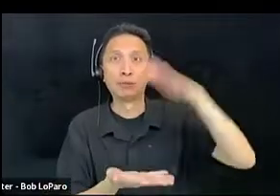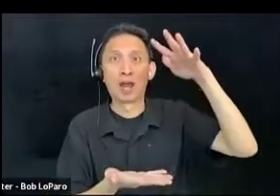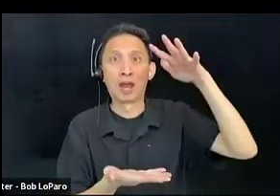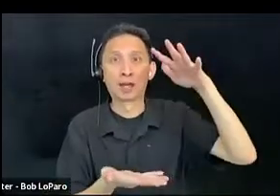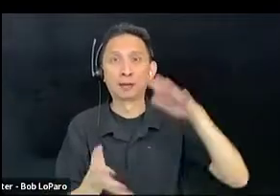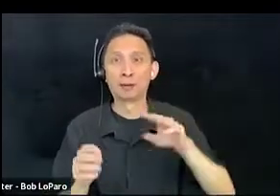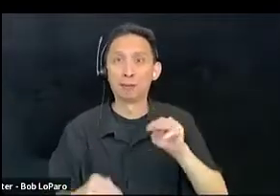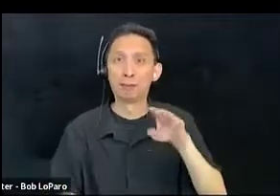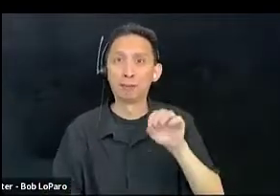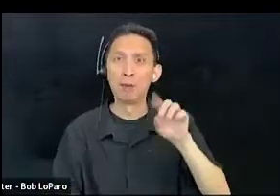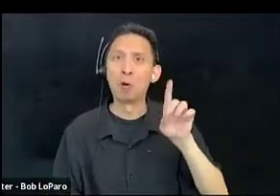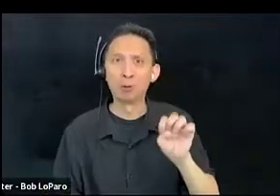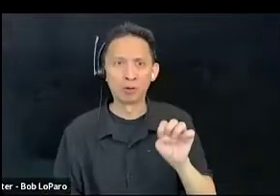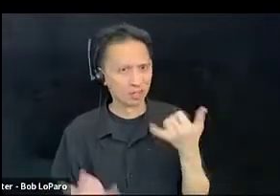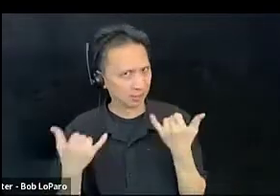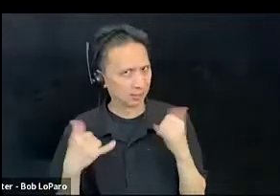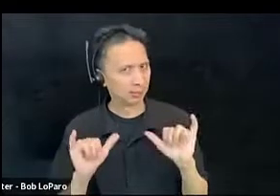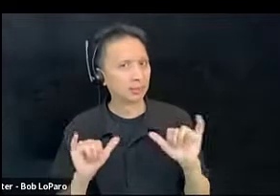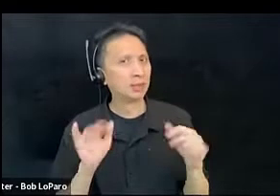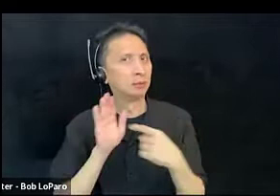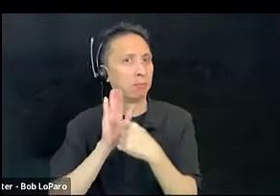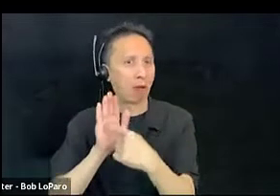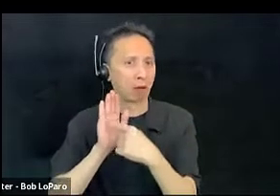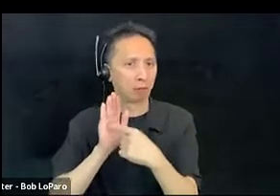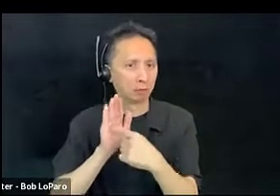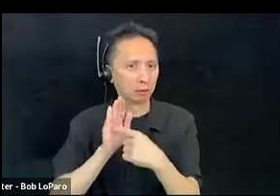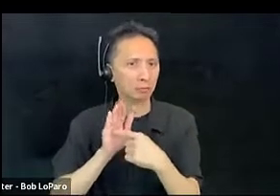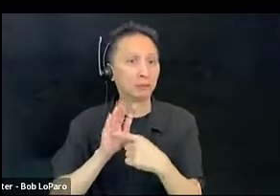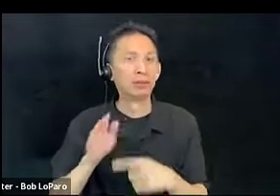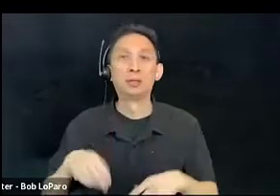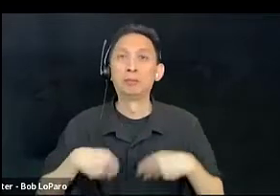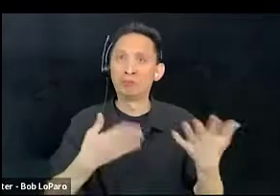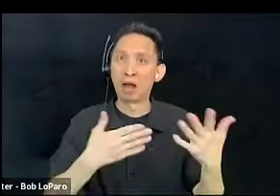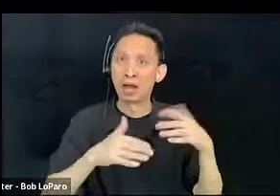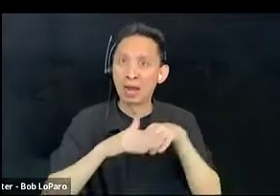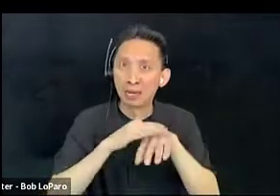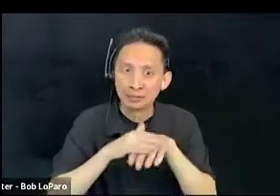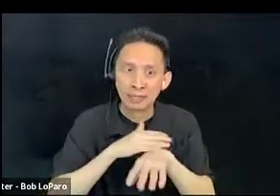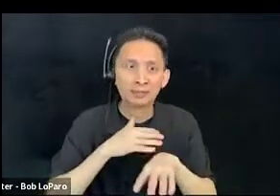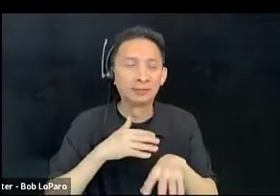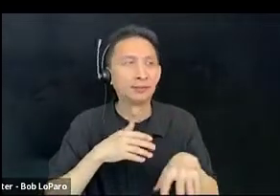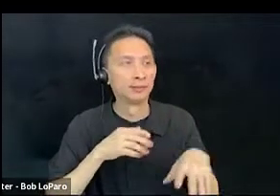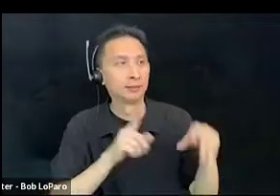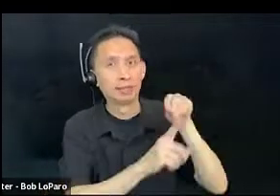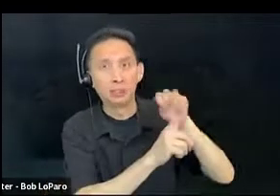with complex communication needs, but we're scaffolding those abstract modes with concrete modes